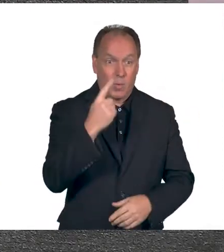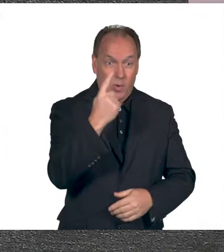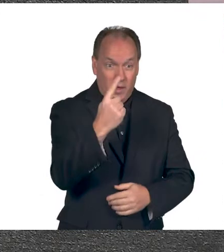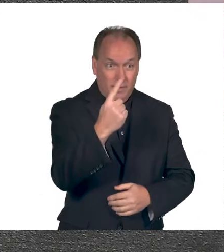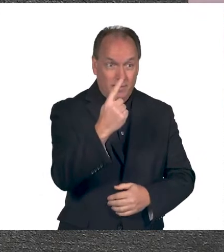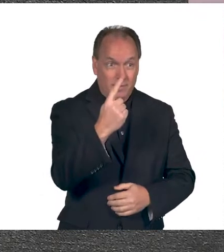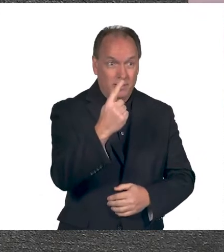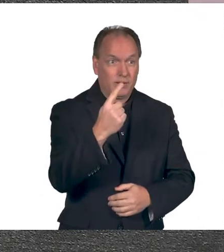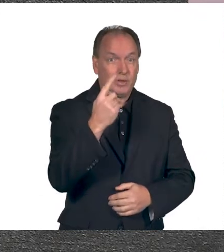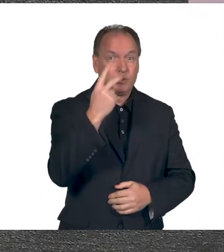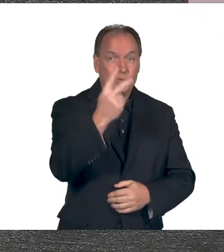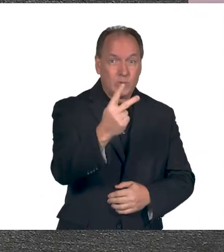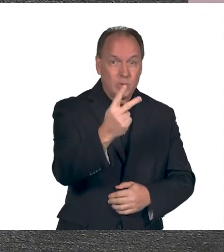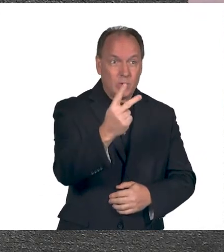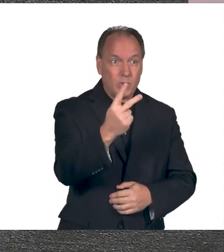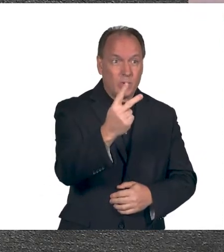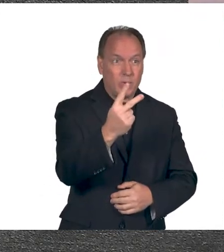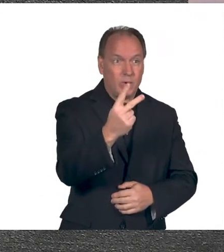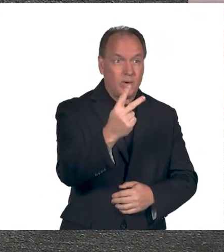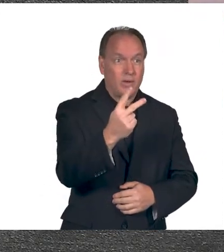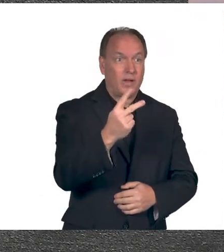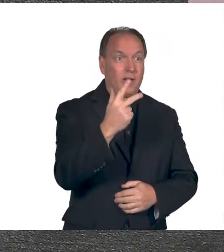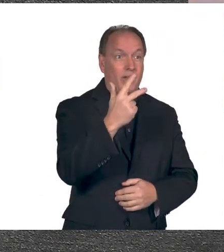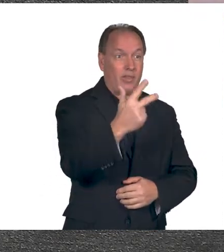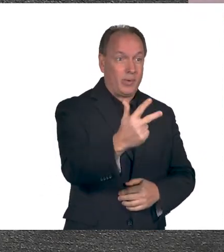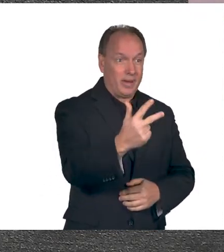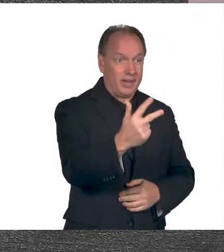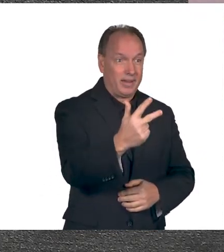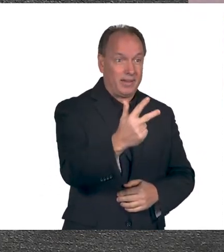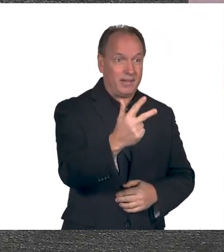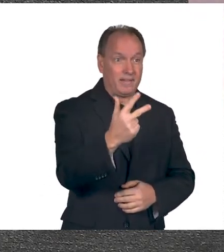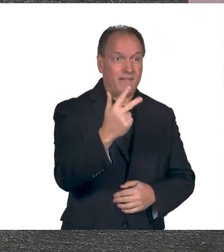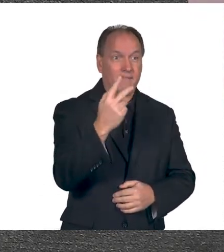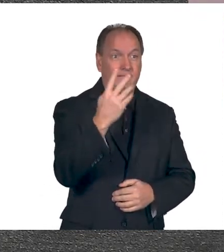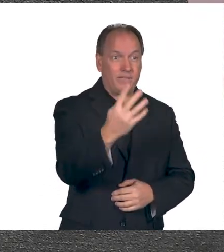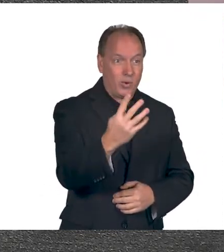One, two, three, four,